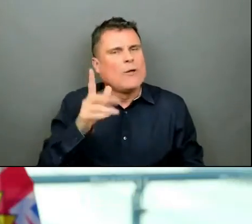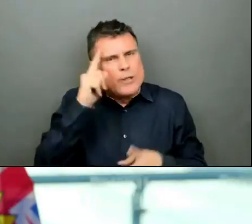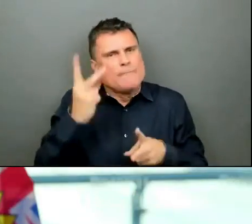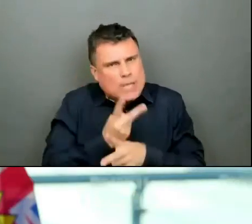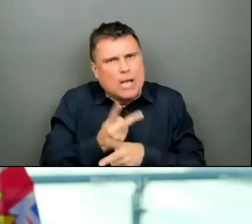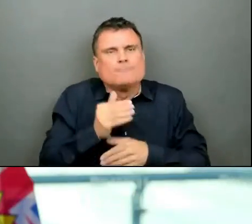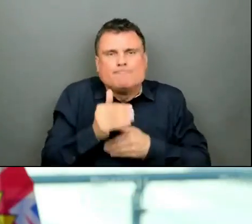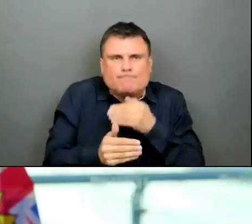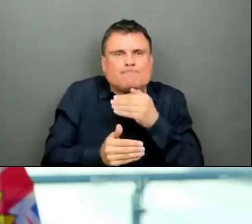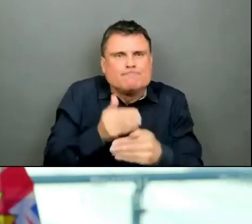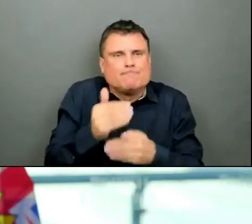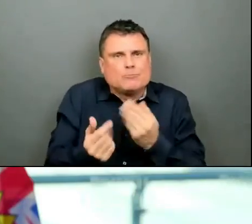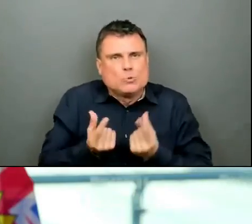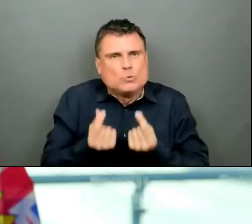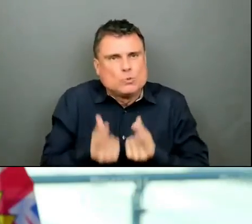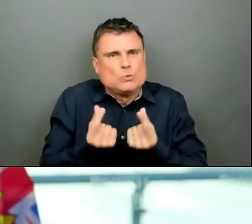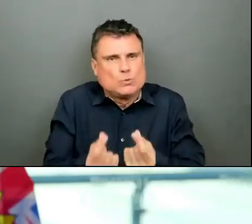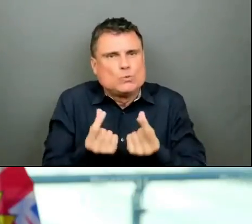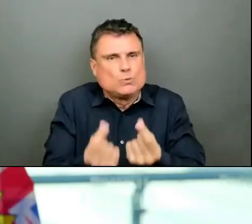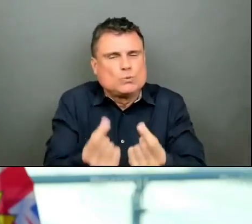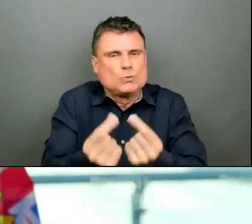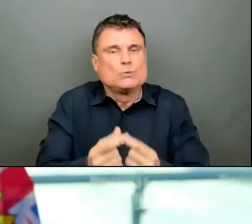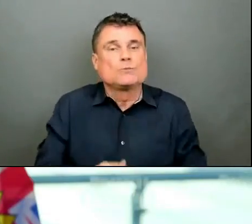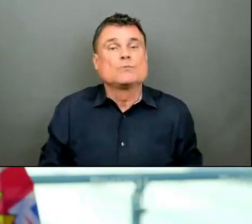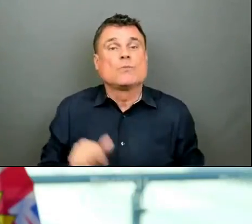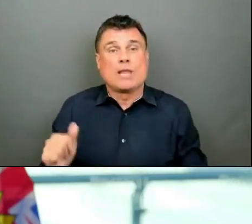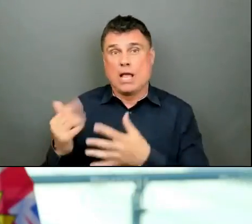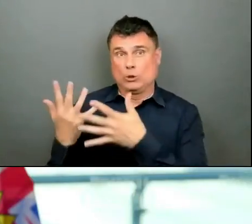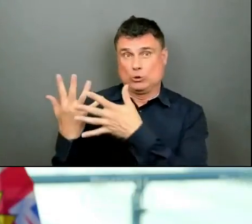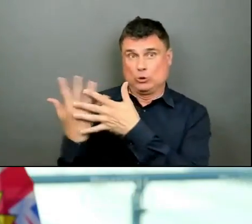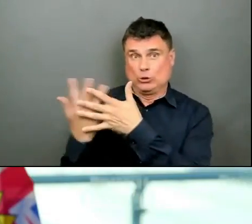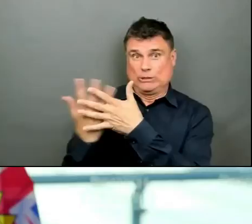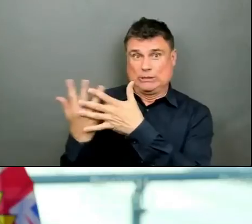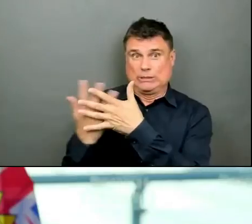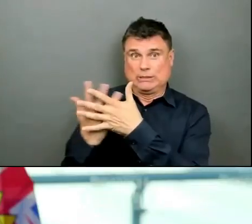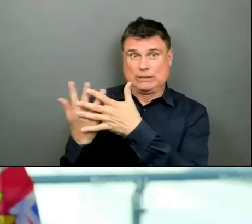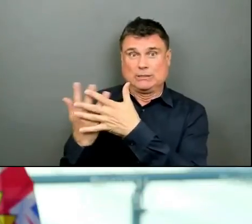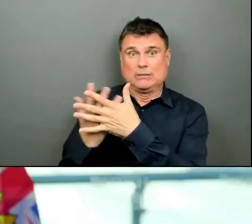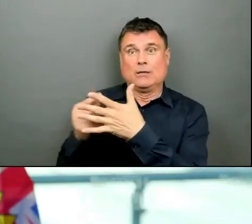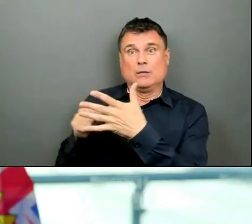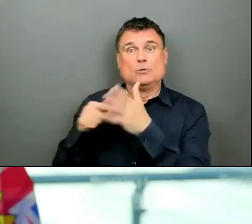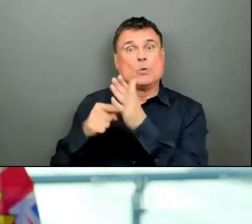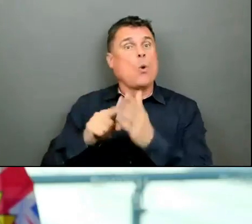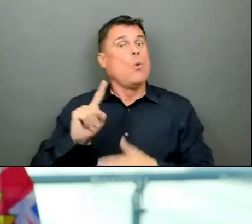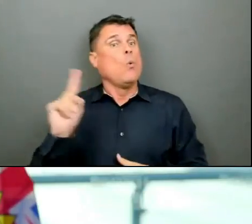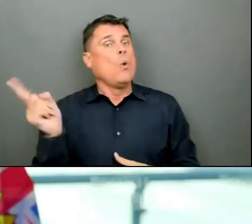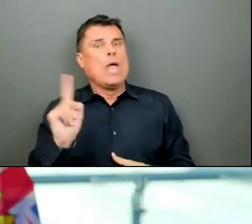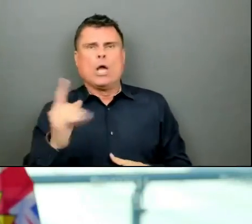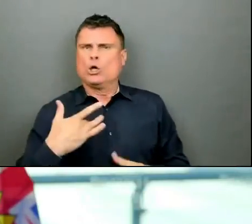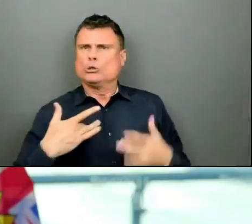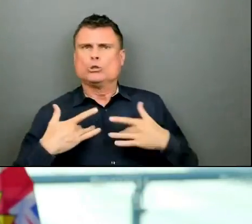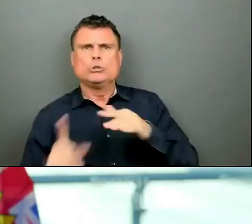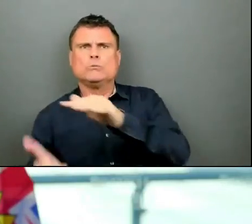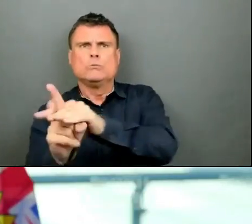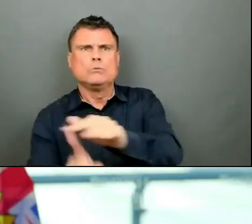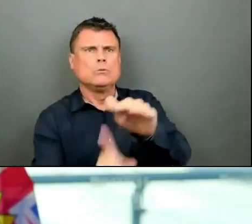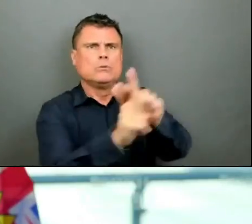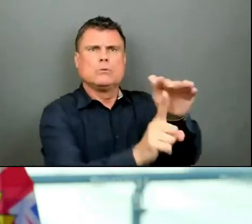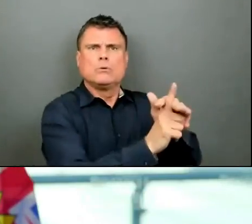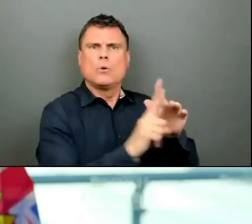about if there's areas of concern and we have the capacity to investigate those more thoroughly. So stay